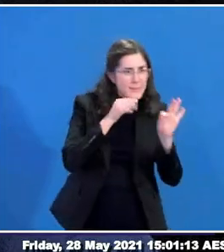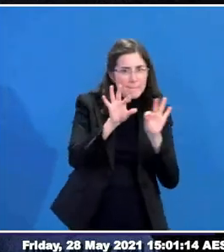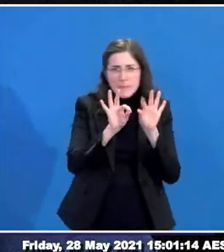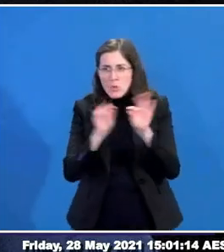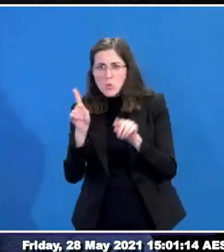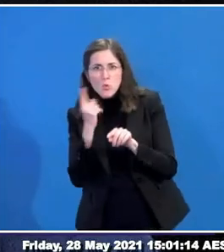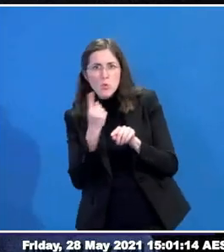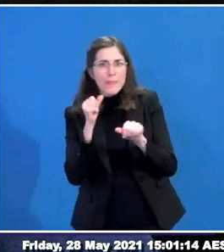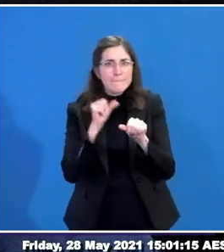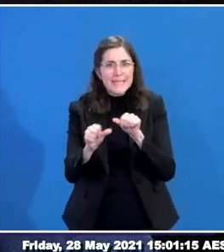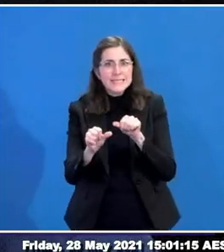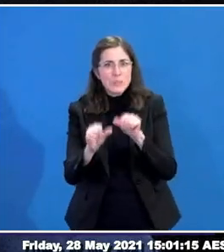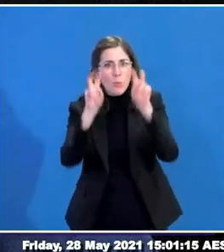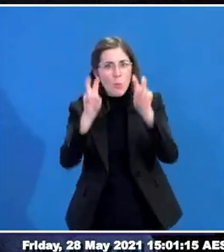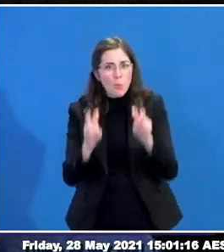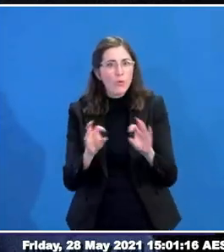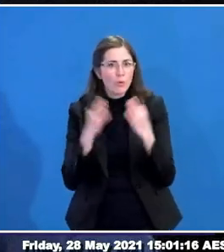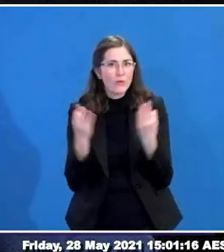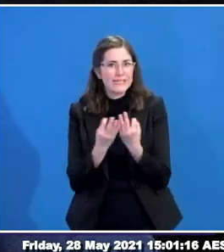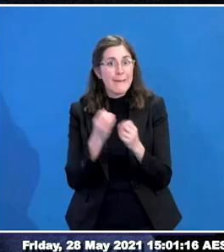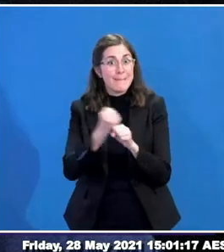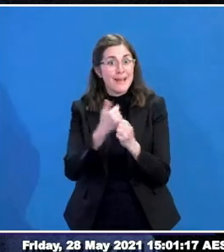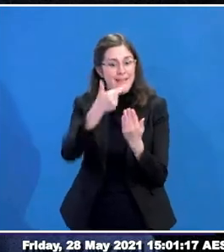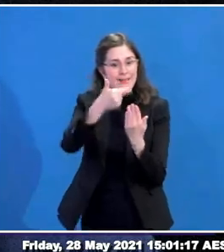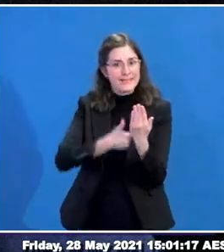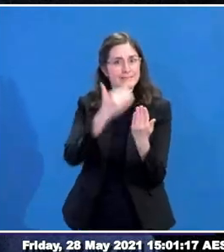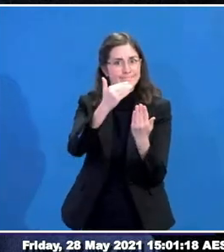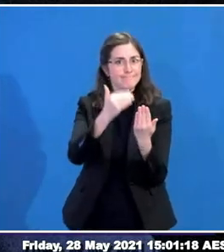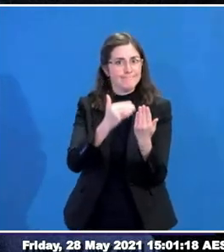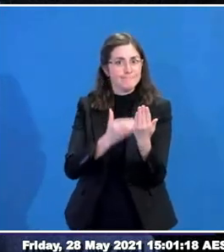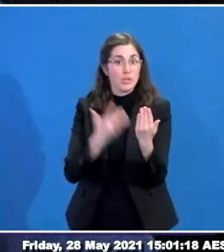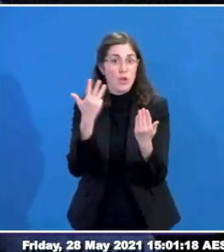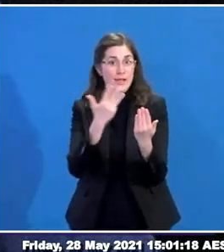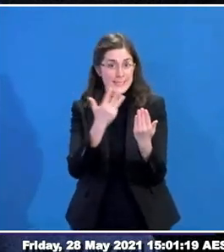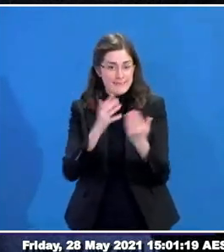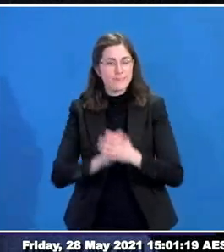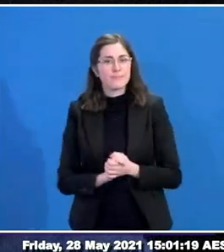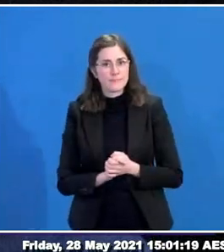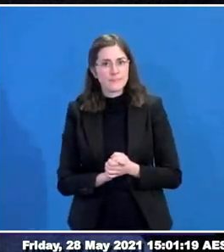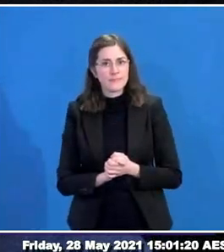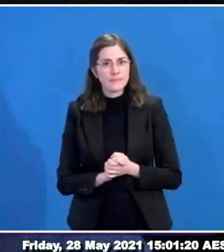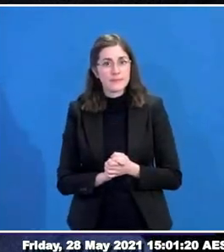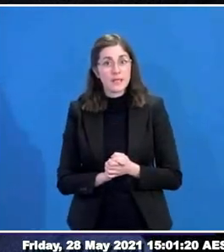When individuals are going to be working on our audits, we actually train auditors,